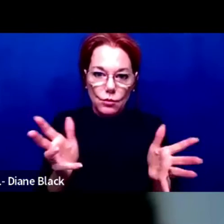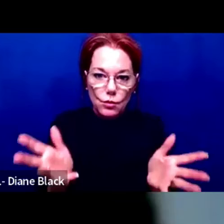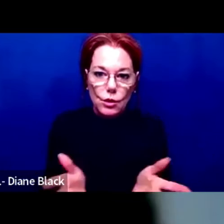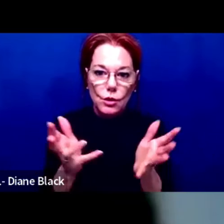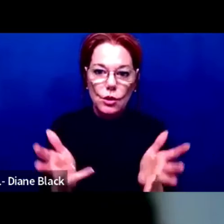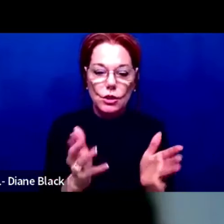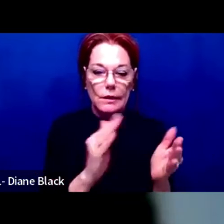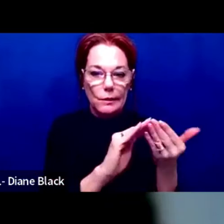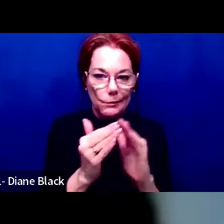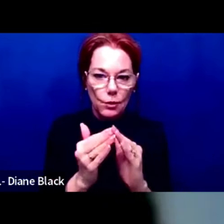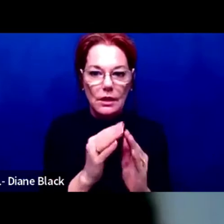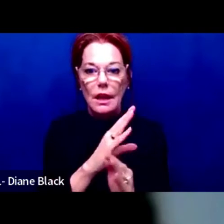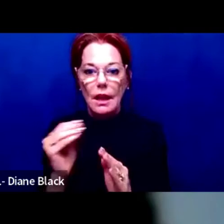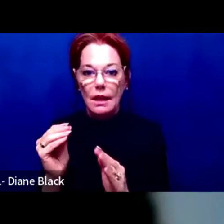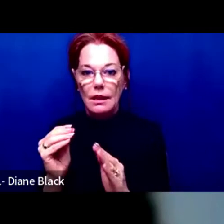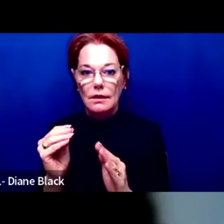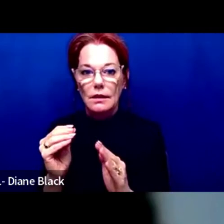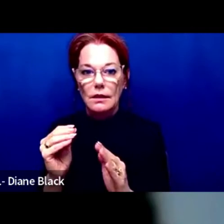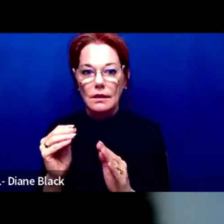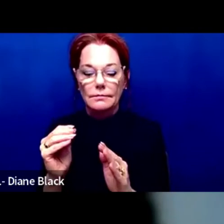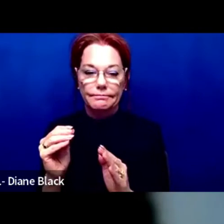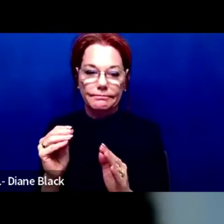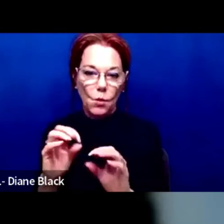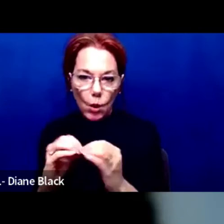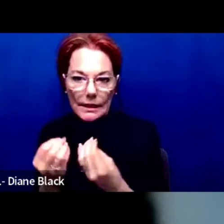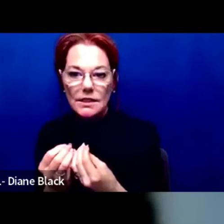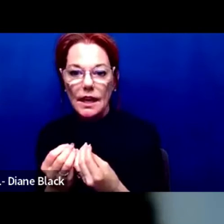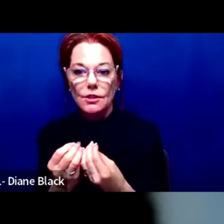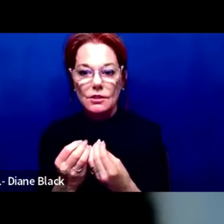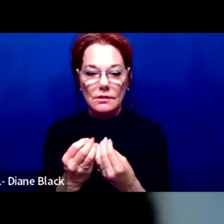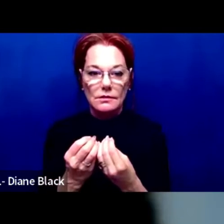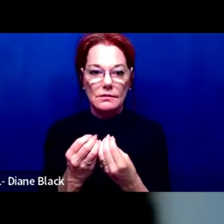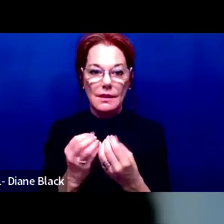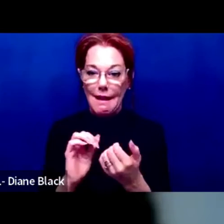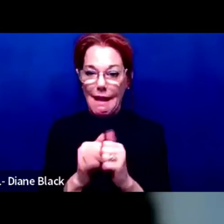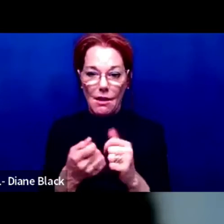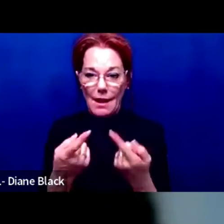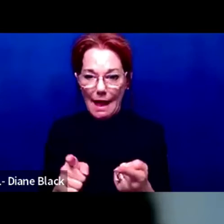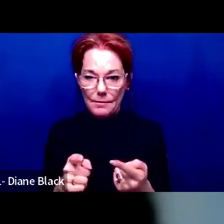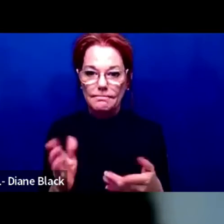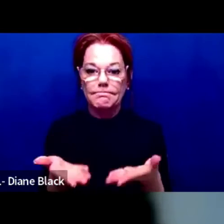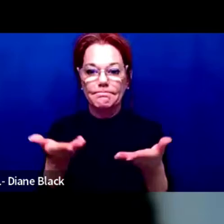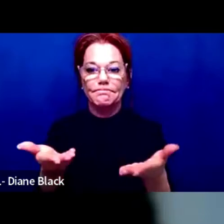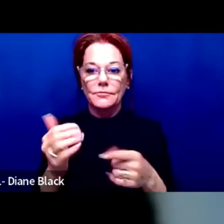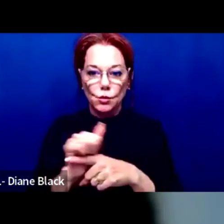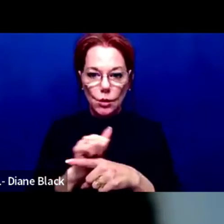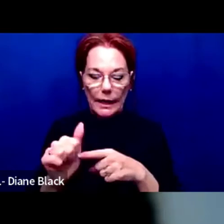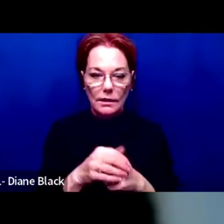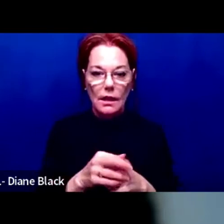be thinking about that culture shift. And I think that is achieved through training. And we talk also in the report about leadership being a key part of